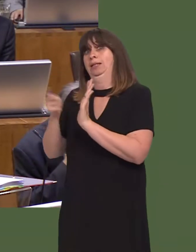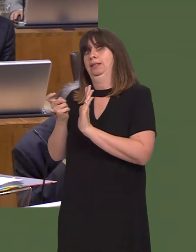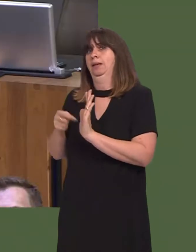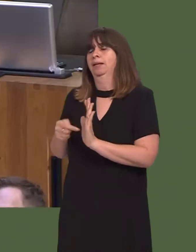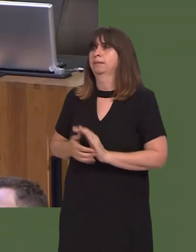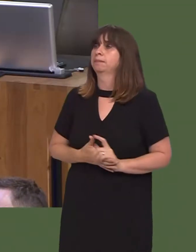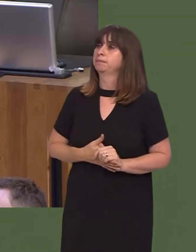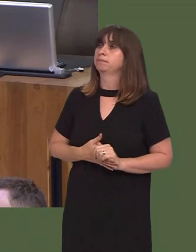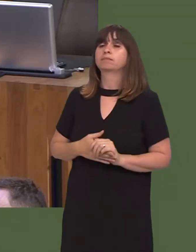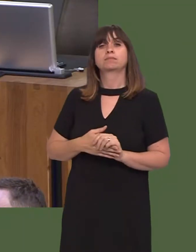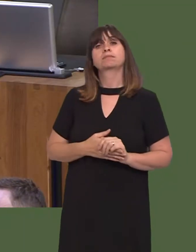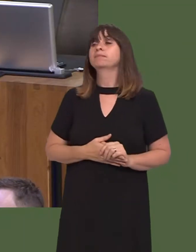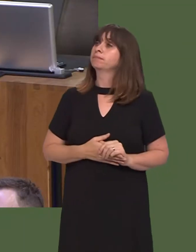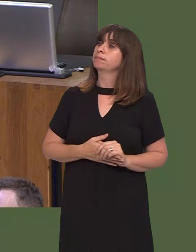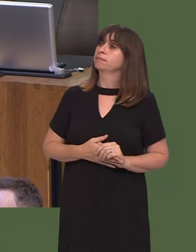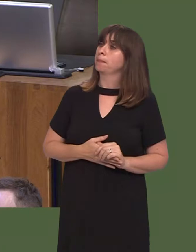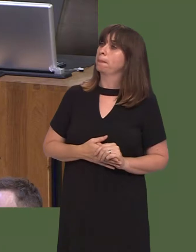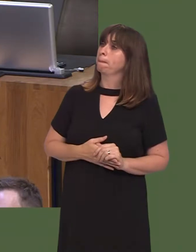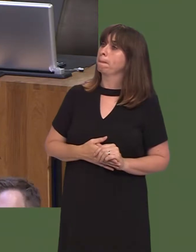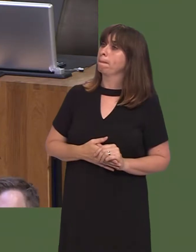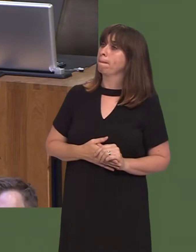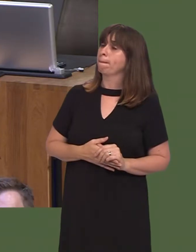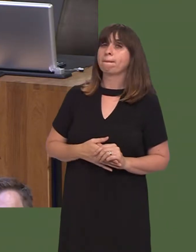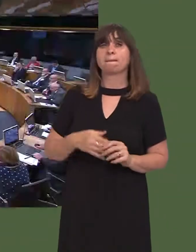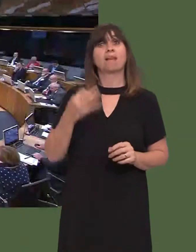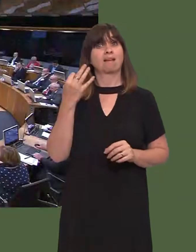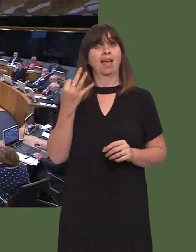emerging Government policy. Russell George: First Minister, there are